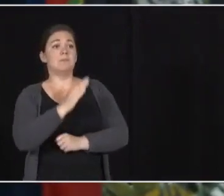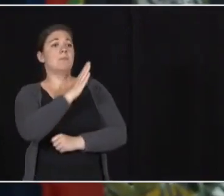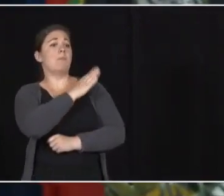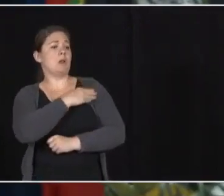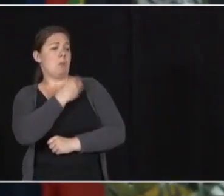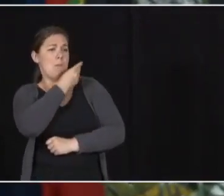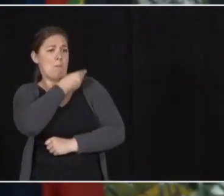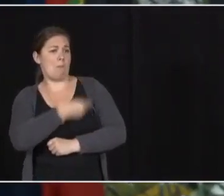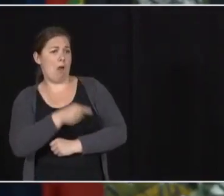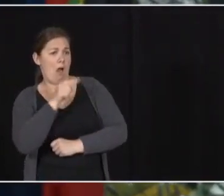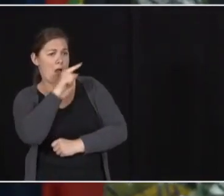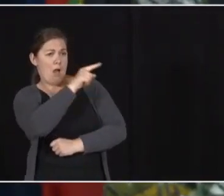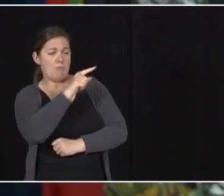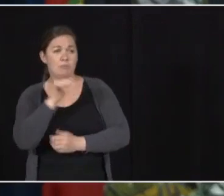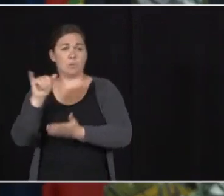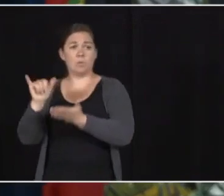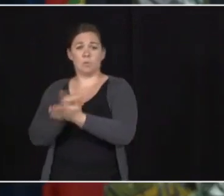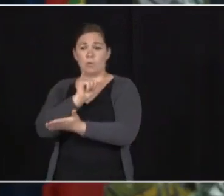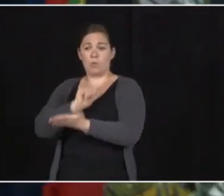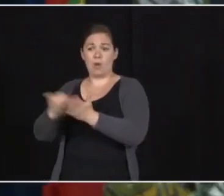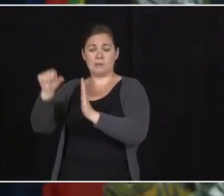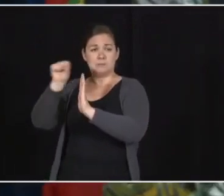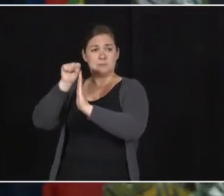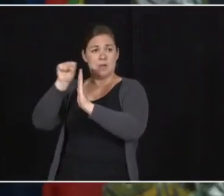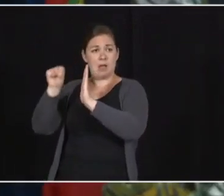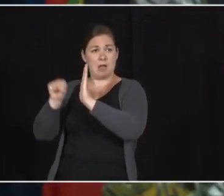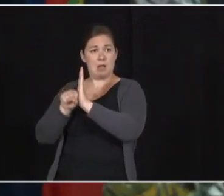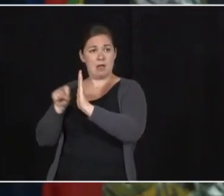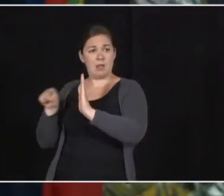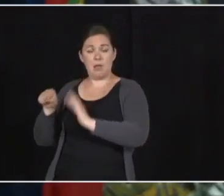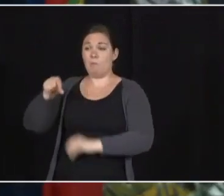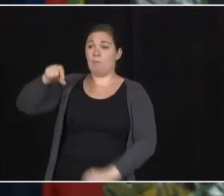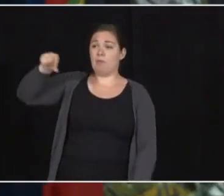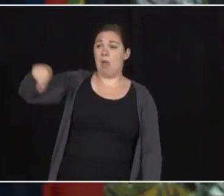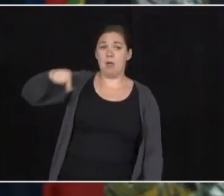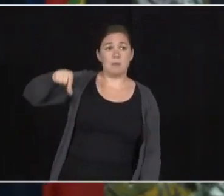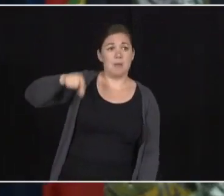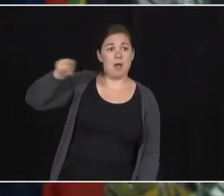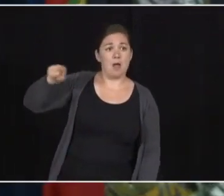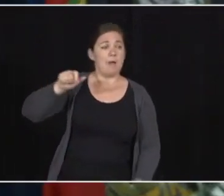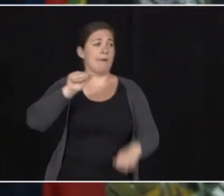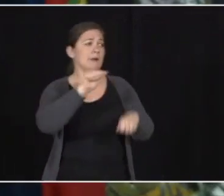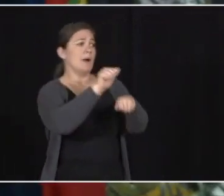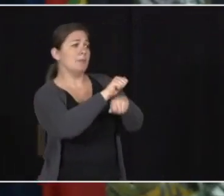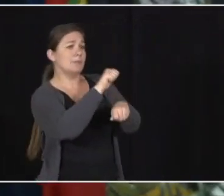and we have seen in New York State and in Québec and Alberta that in those jurisdictions have opened up their economies by region.